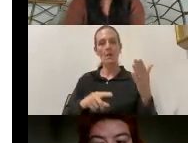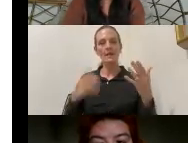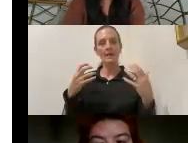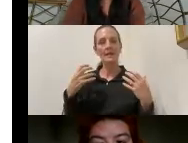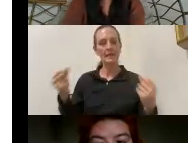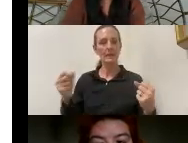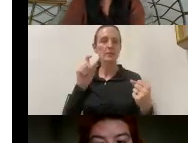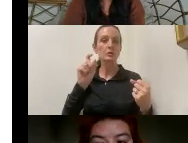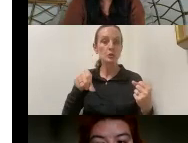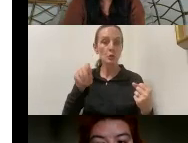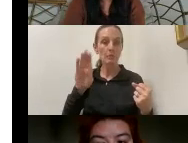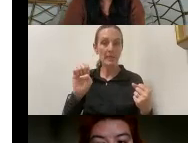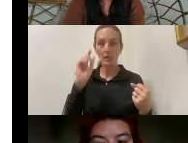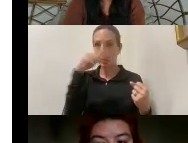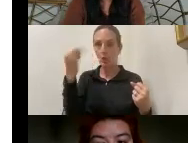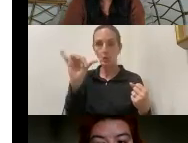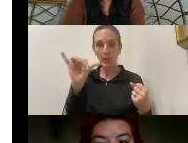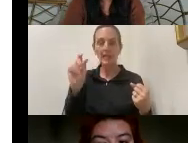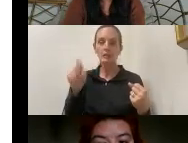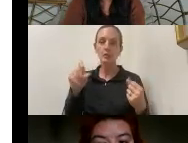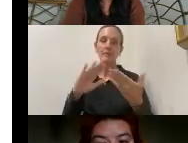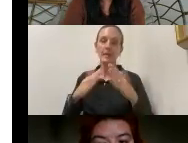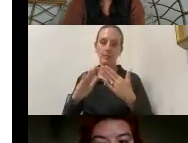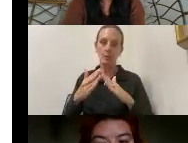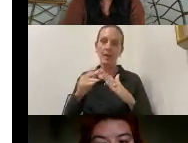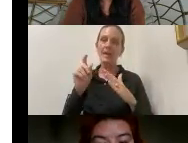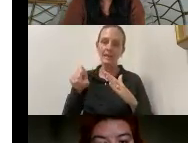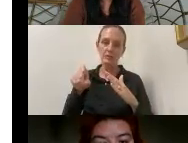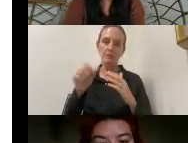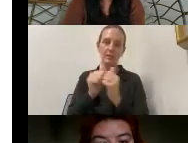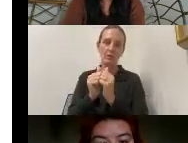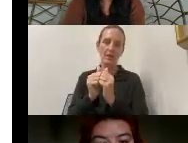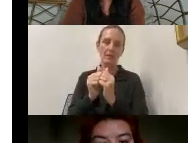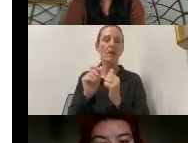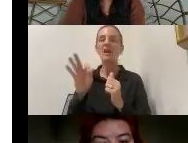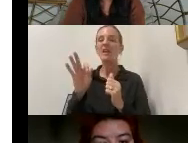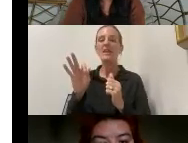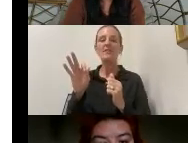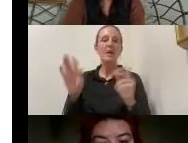and it should be together. Even if there are different processes; even if someone's really angry; even if someone's